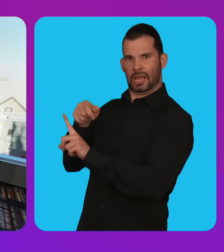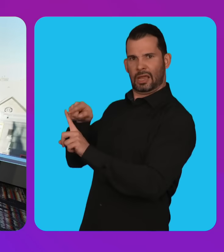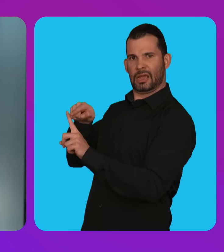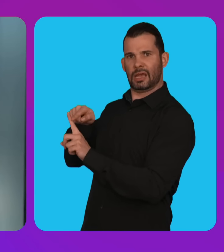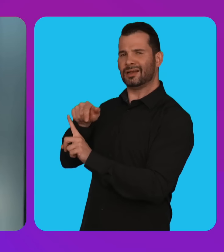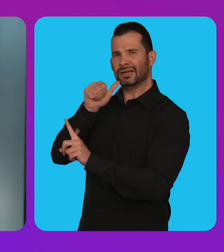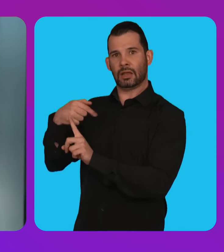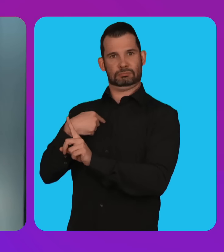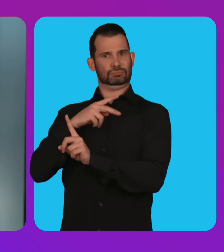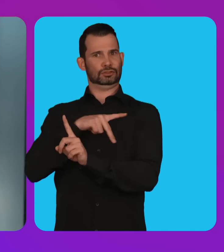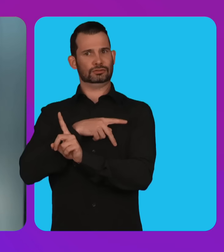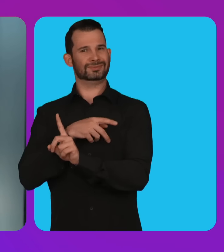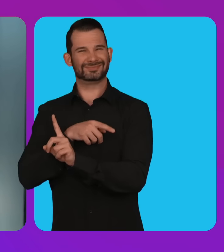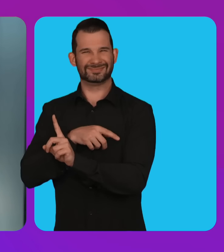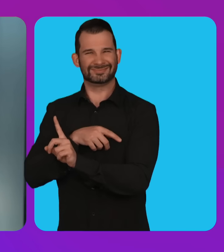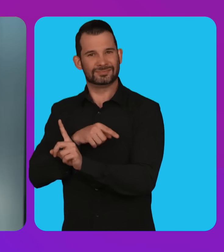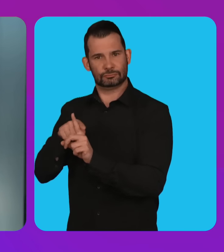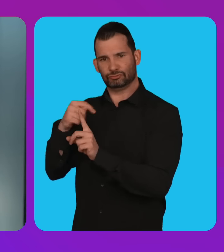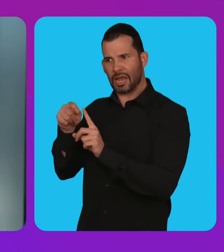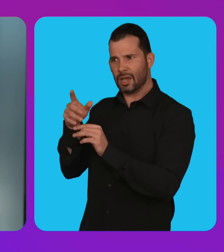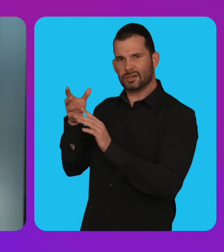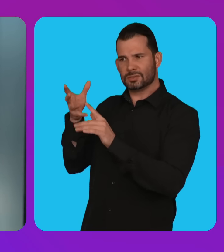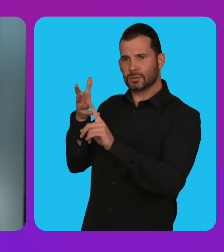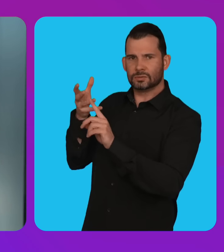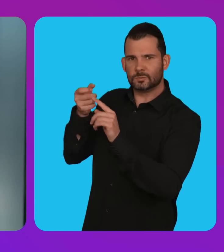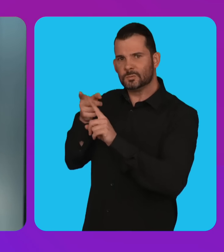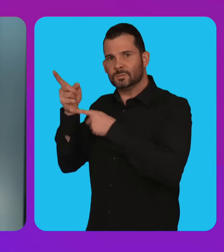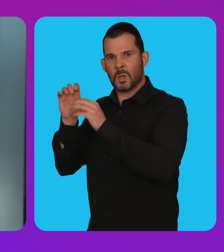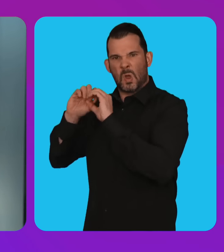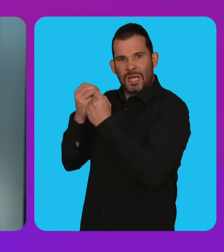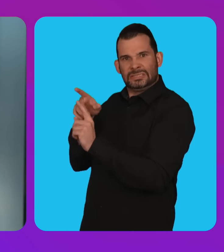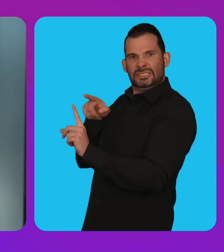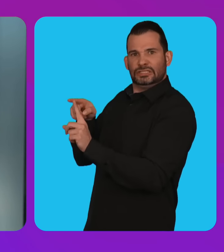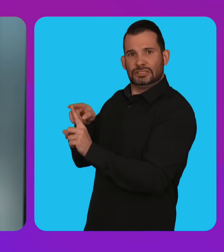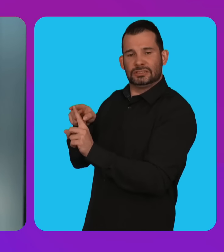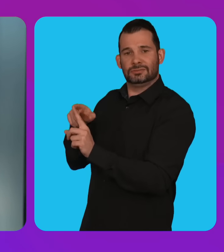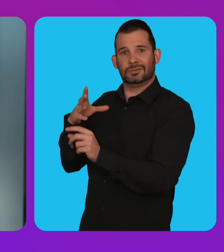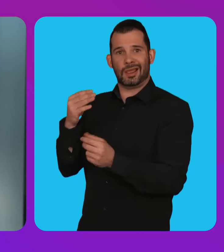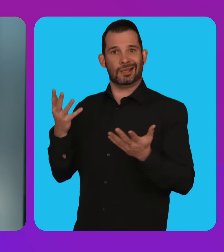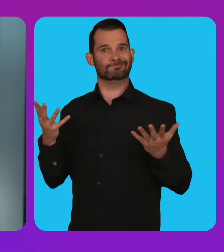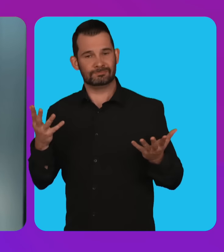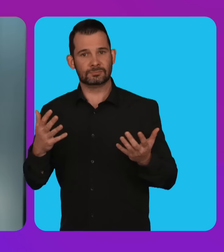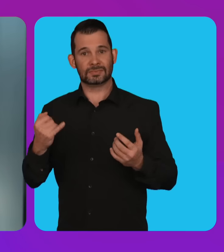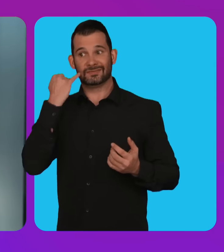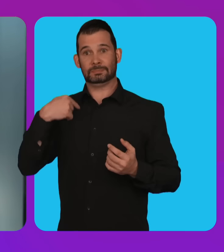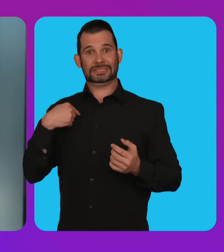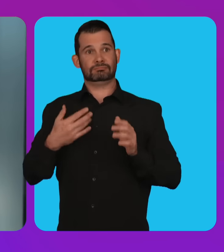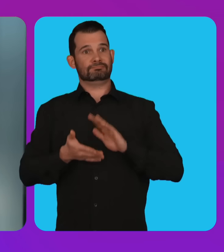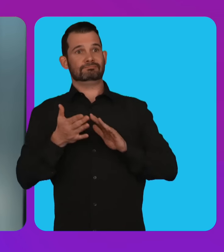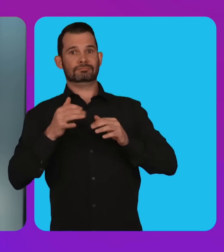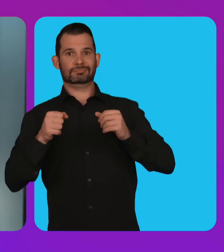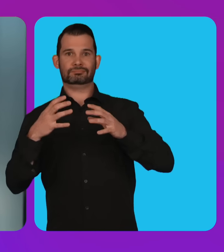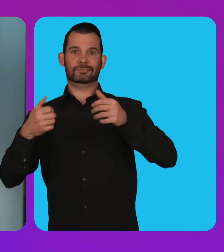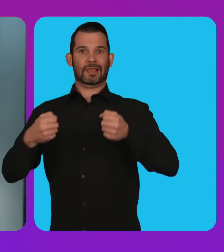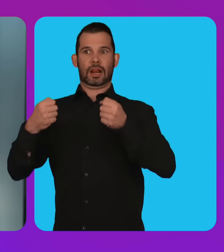They're trying to discredit the organization. And if I'm the vehicle for that, well, I have to separate myself from it.